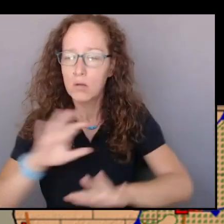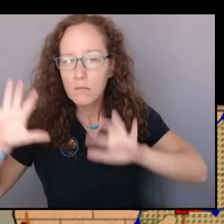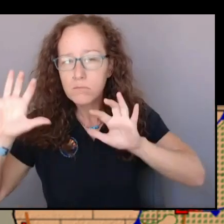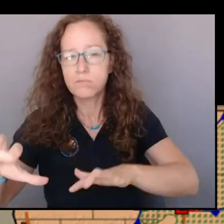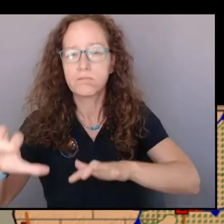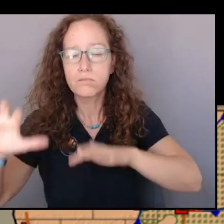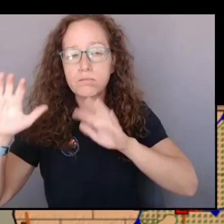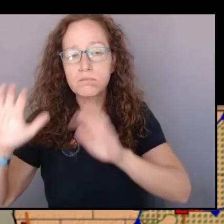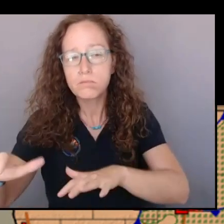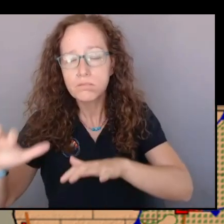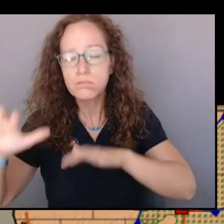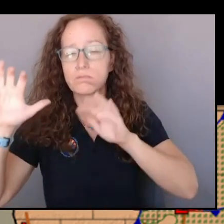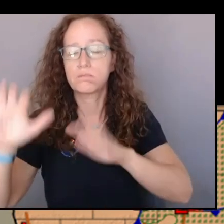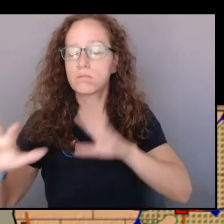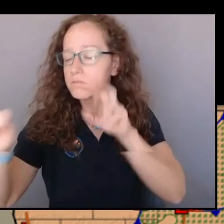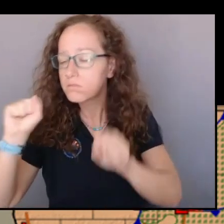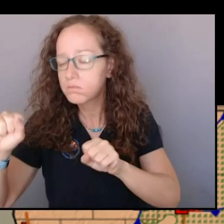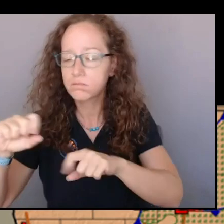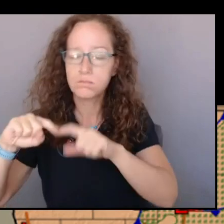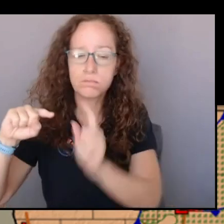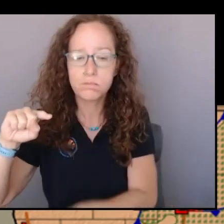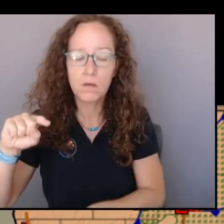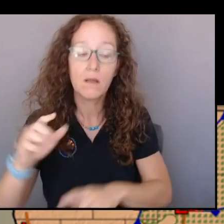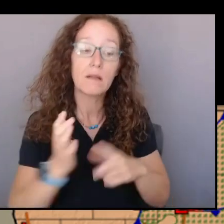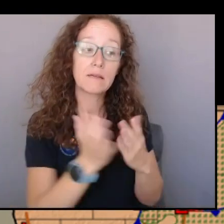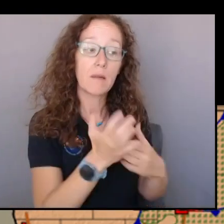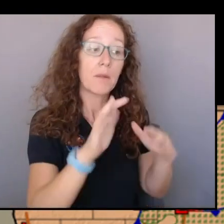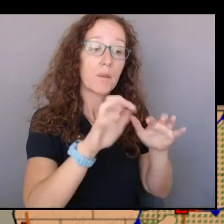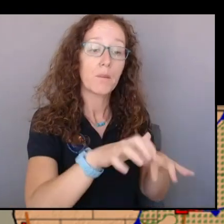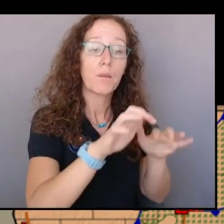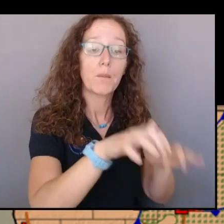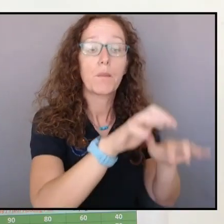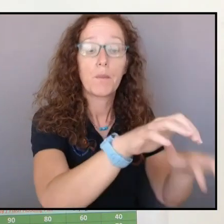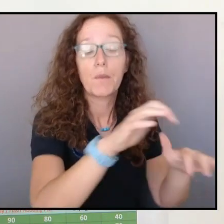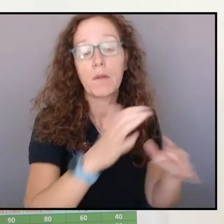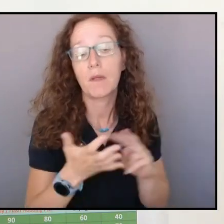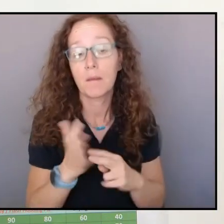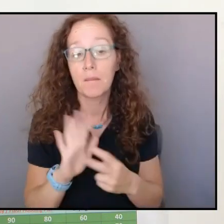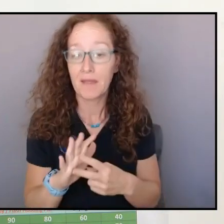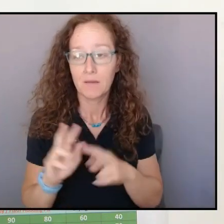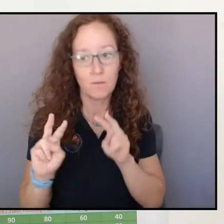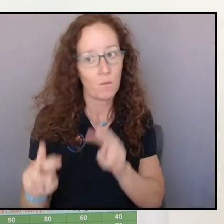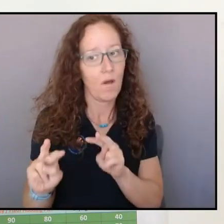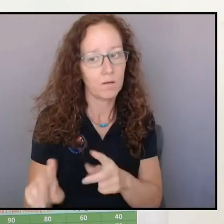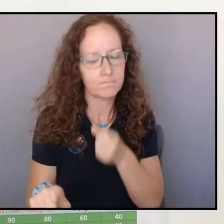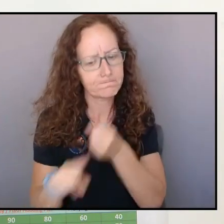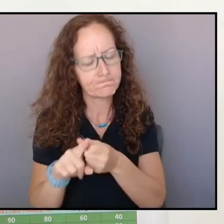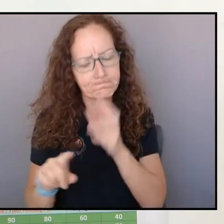rain. So, flash flooding is definitely something we're going to be keeping an eye on. Uh we could see very heavy rain